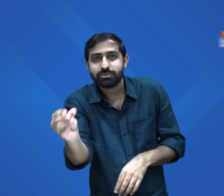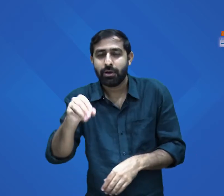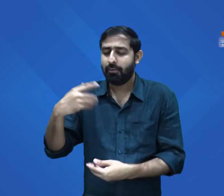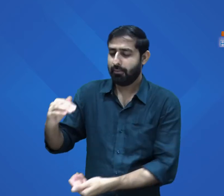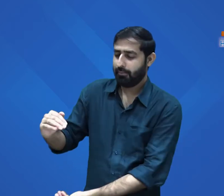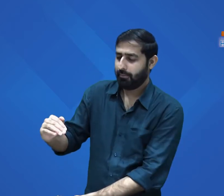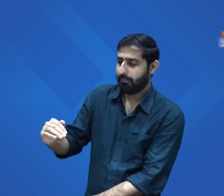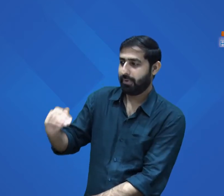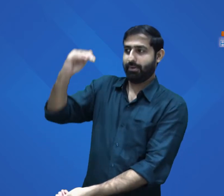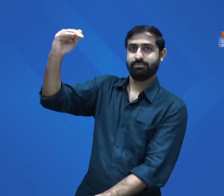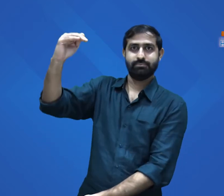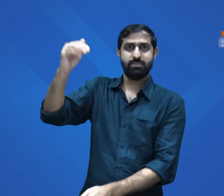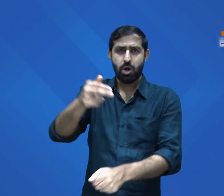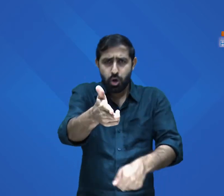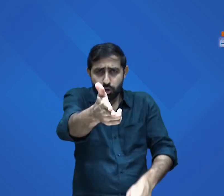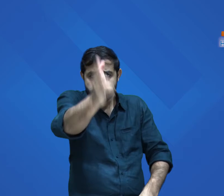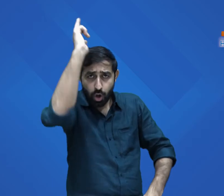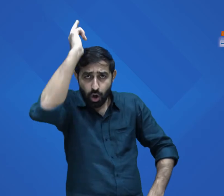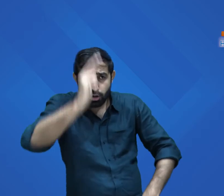They play an act according to their age.